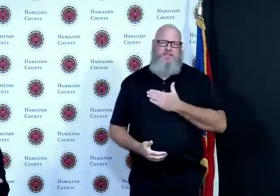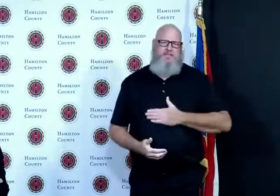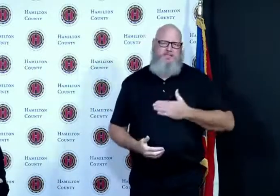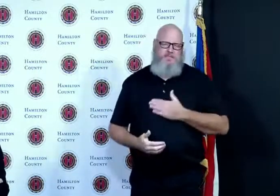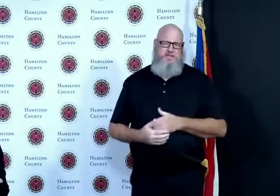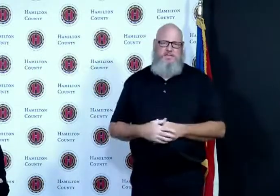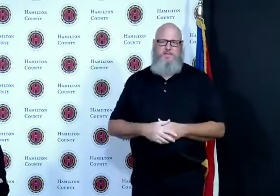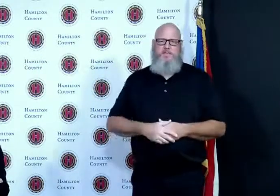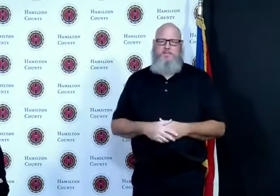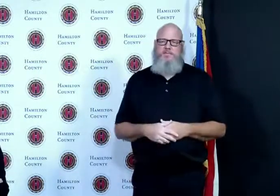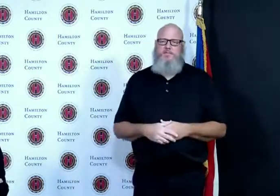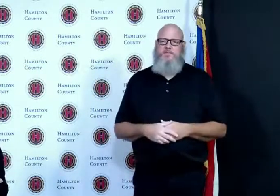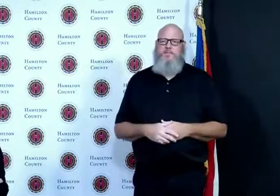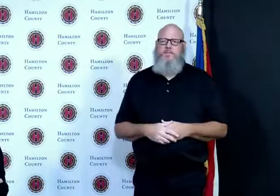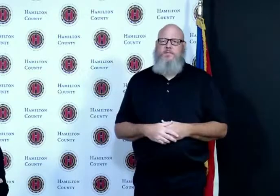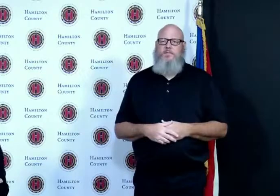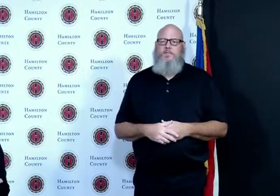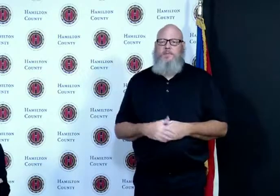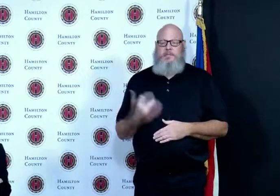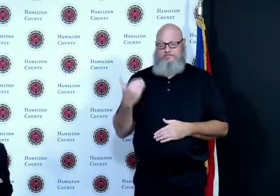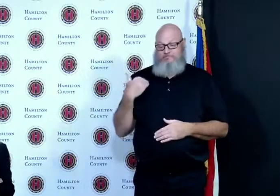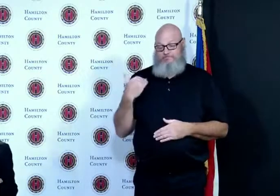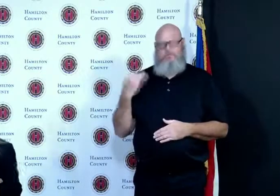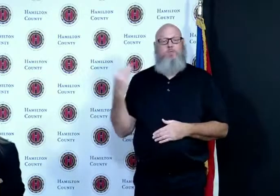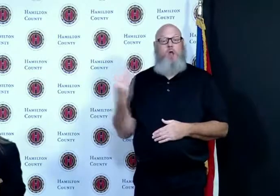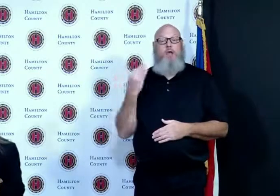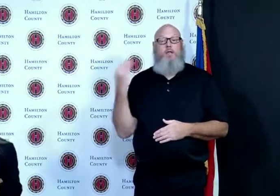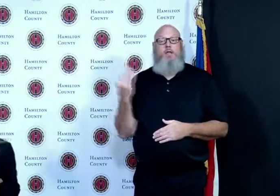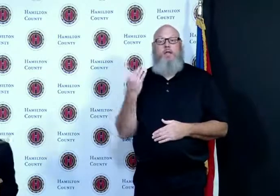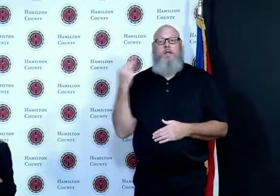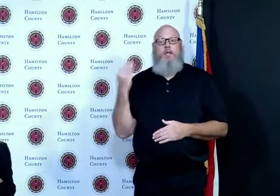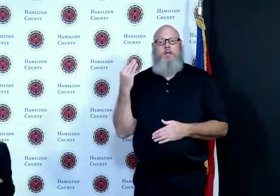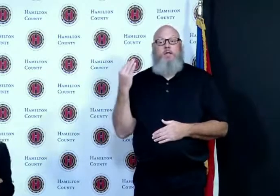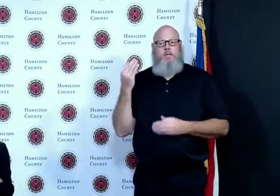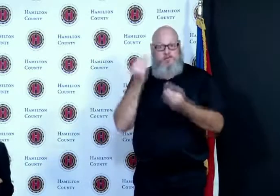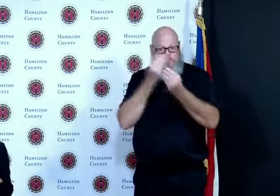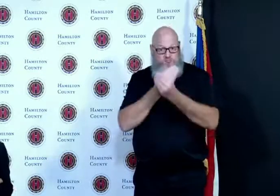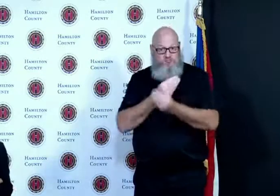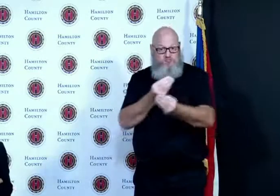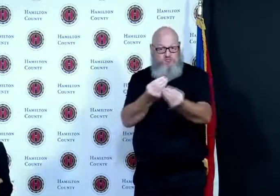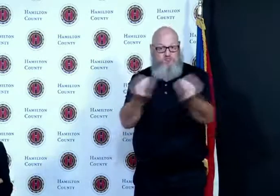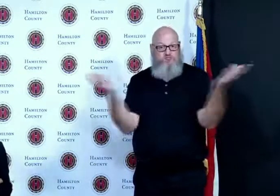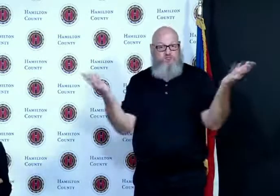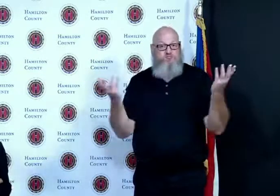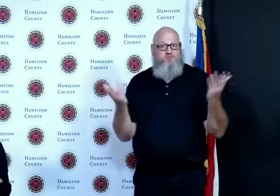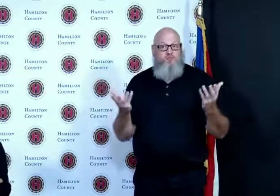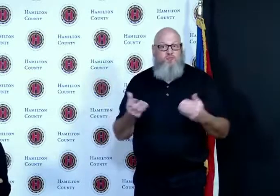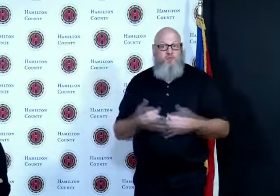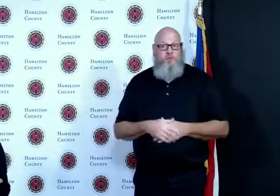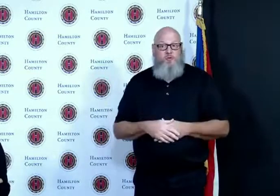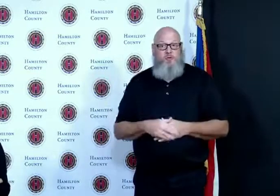about where we are so we've got this calendar that we're going to put up and it shows the